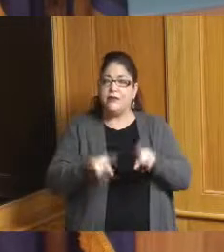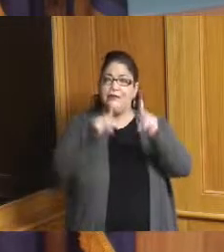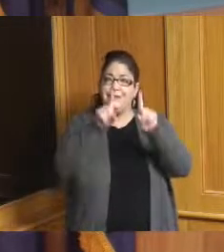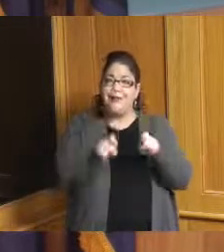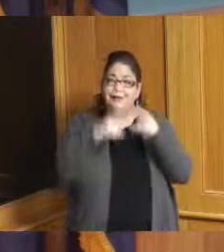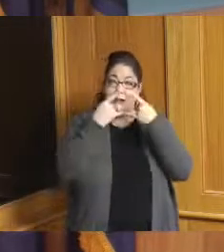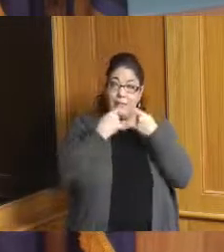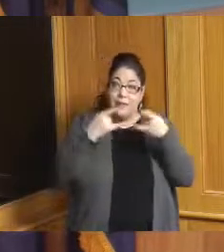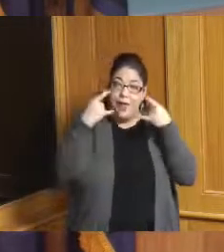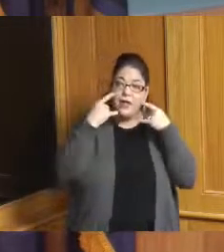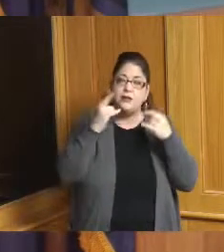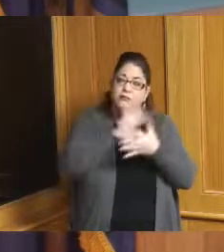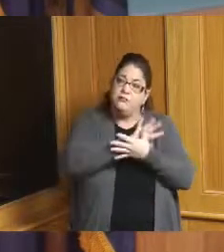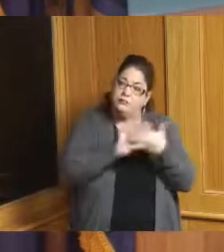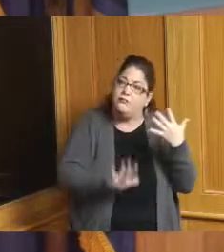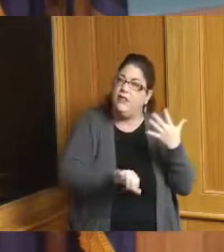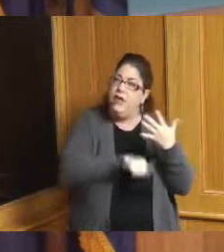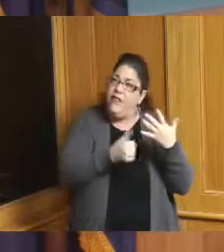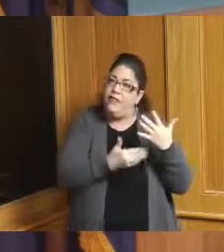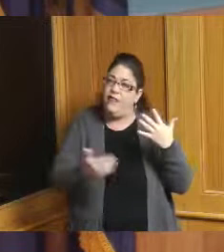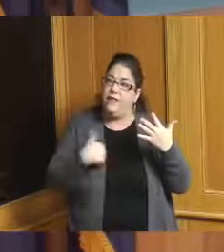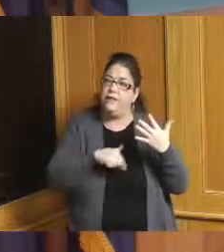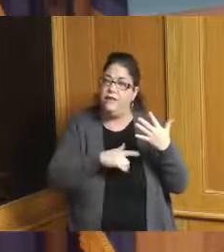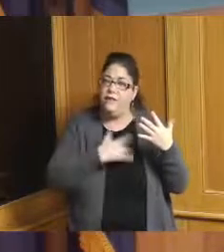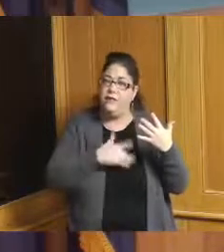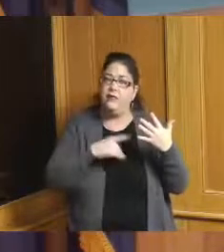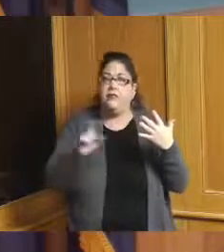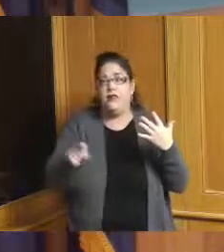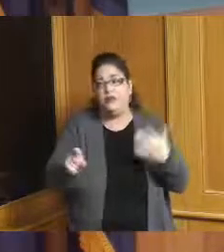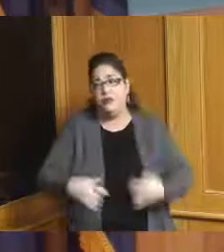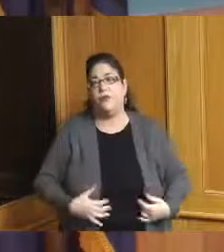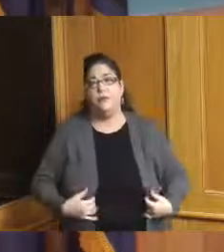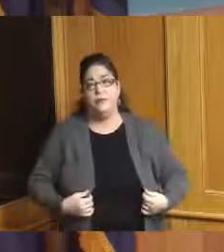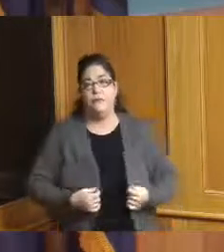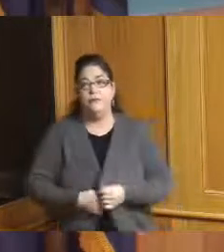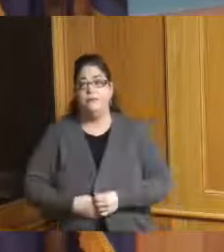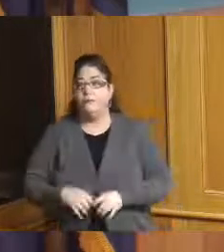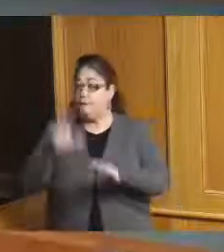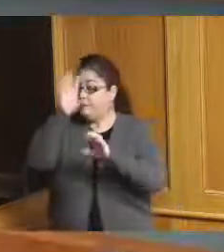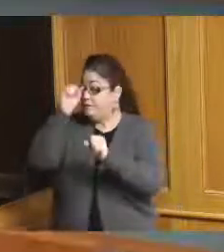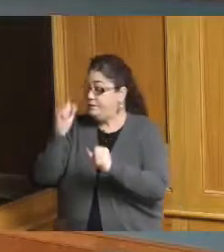the other things that would be necessary so thank you thank you just a couple comments